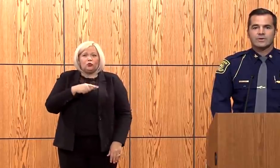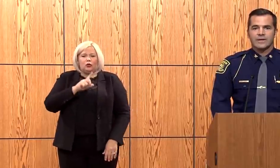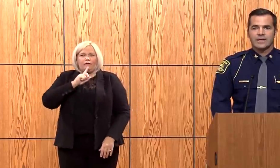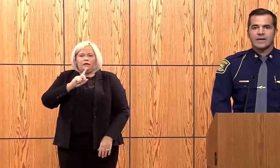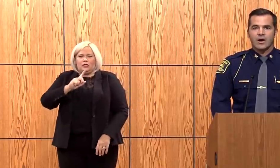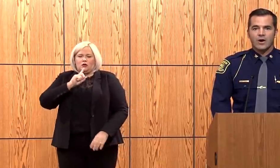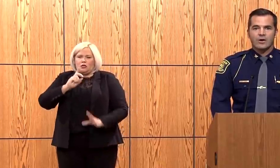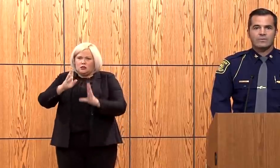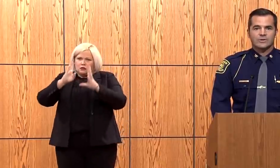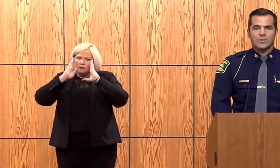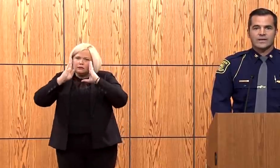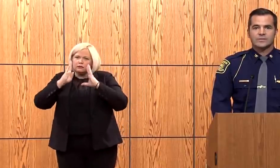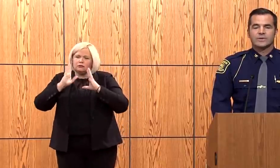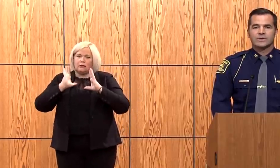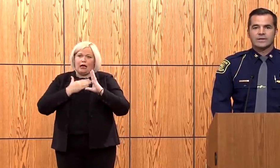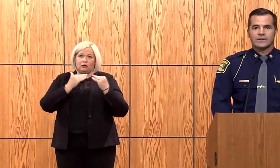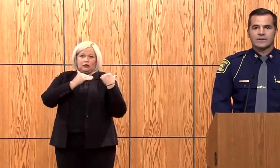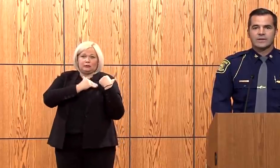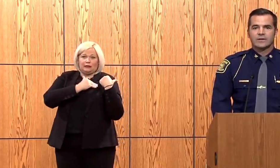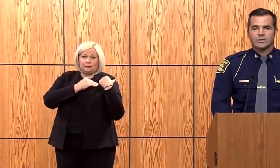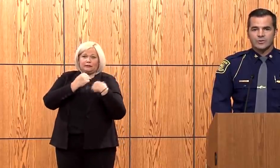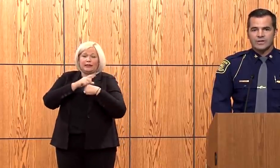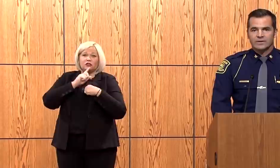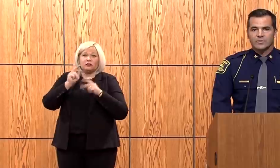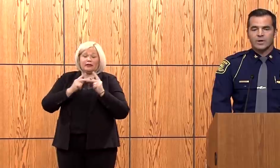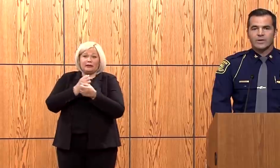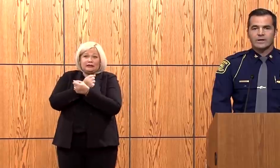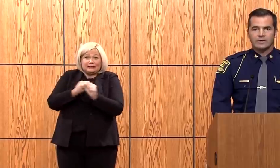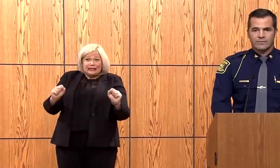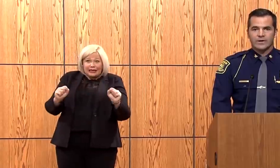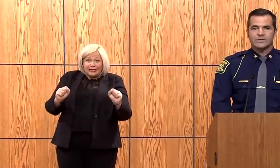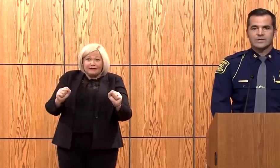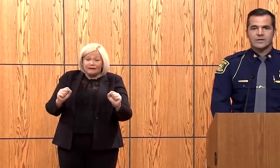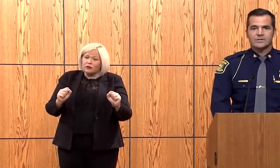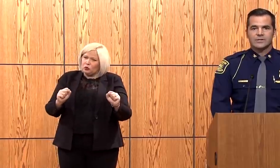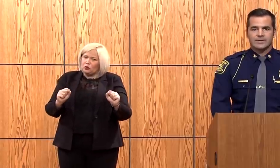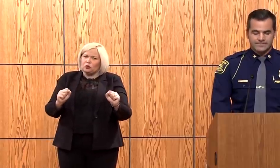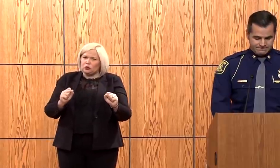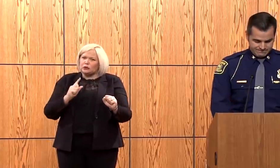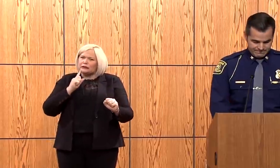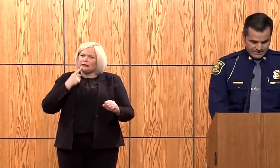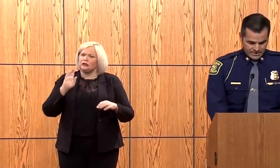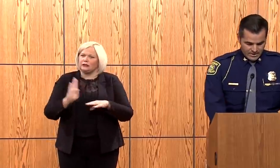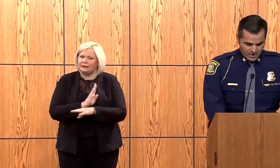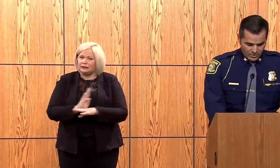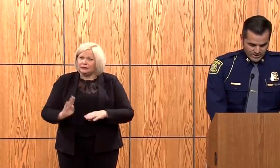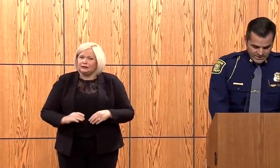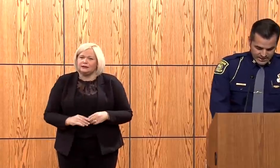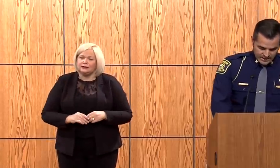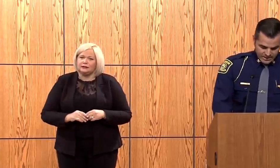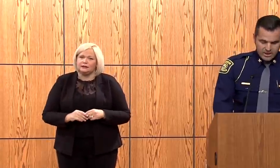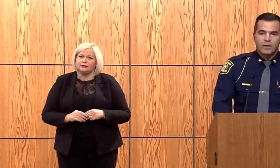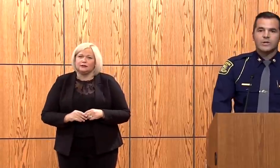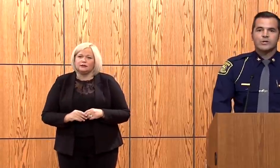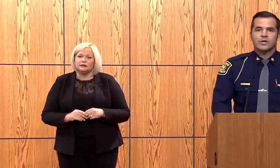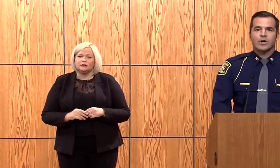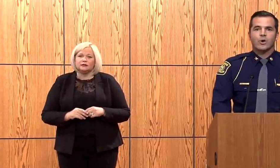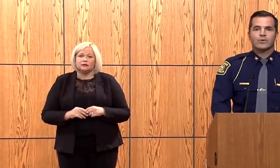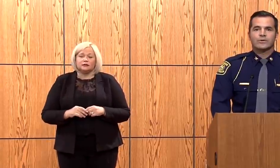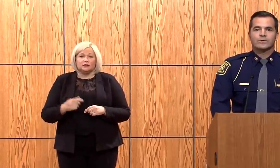ENFORCEMENT IS DISTRACTED, LET ME ASSURE YOU THAT WE ARE VERY ME ASSURE YOU THAT WE ARE VERY MUCH ENGAGED WITH TAKING OUR MUCH ENGAGED WITH TAKING OUR RESPONSIBILITY TO PROTECT THE